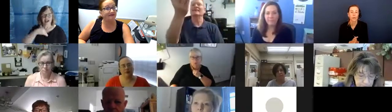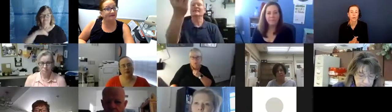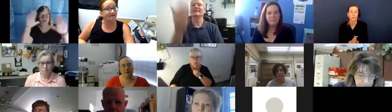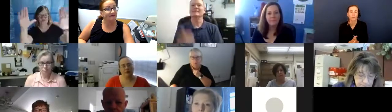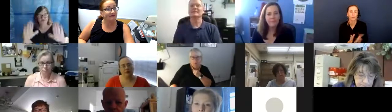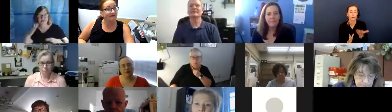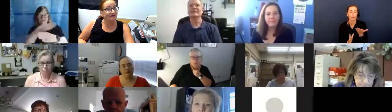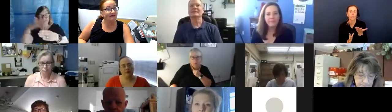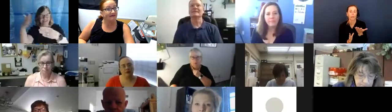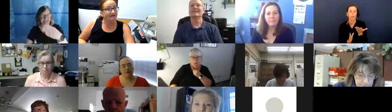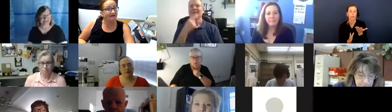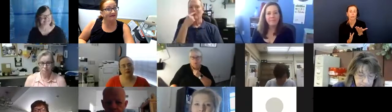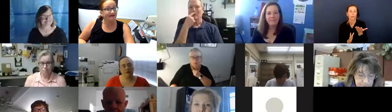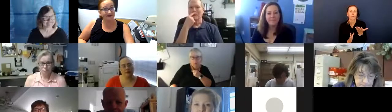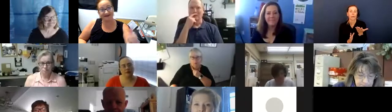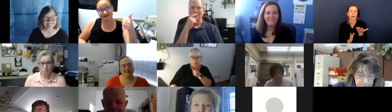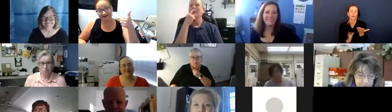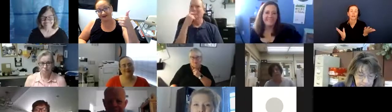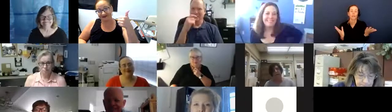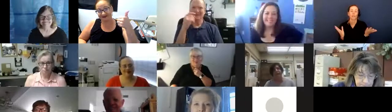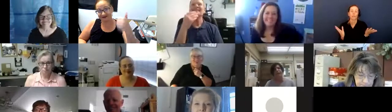Letha: Have a wonderful weekend!